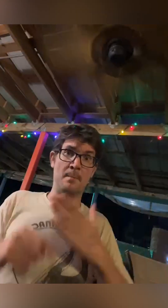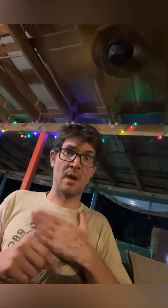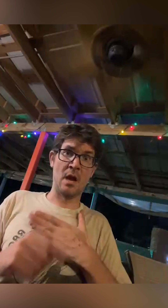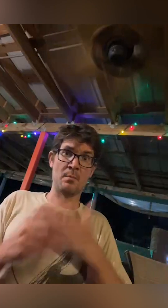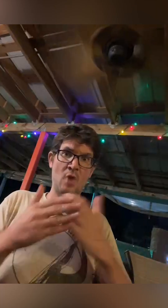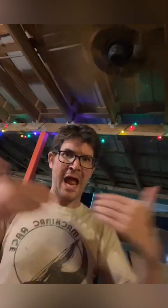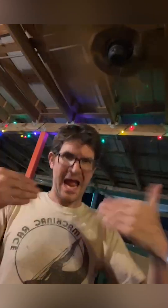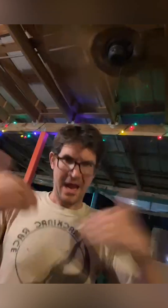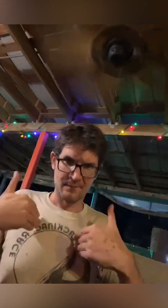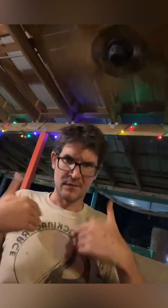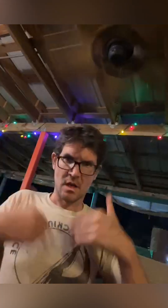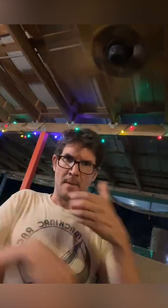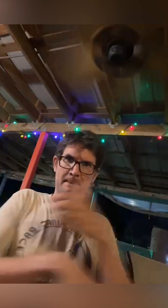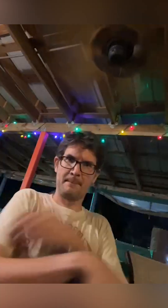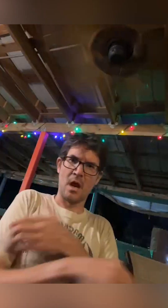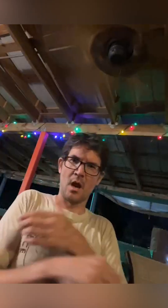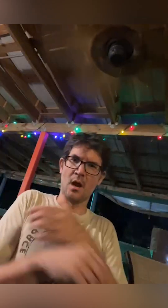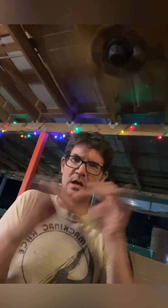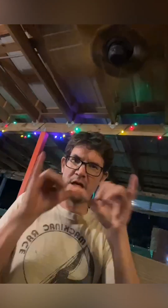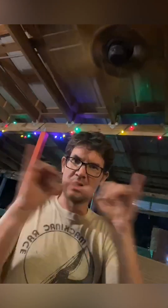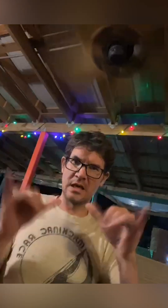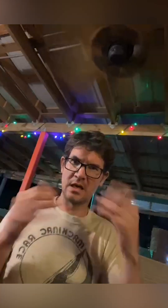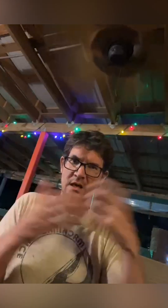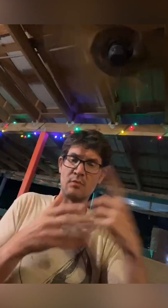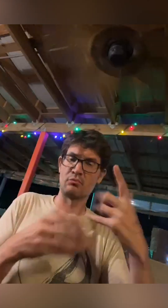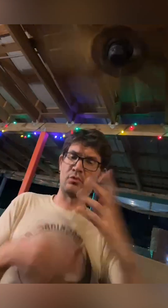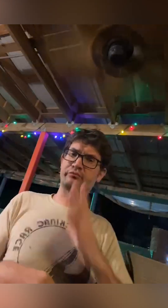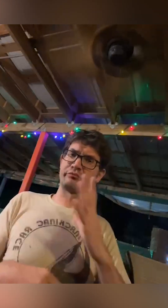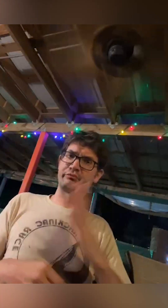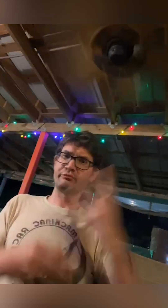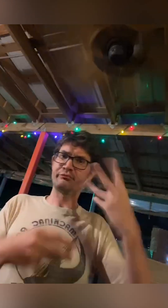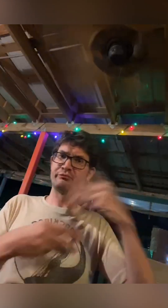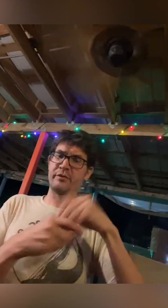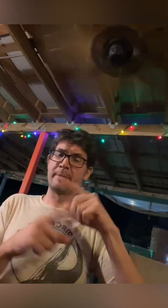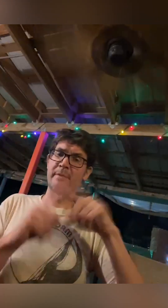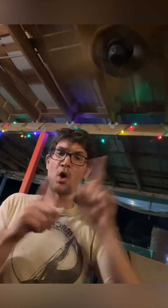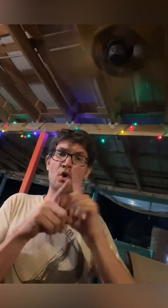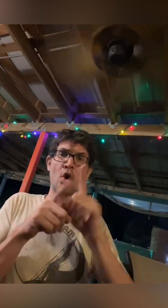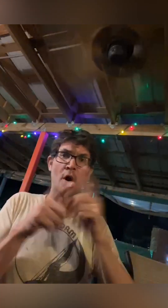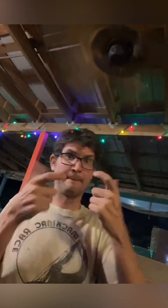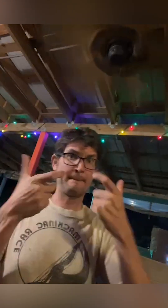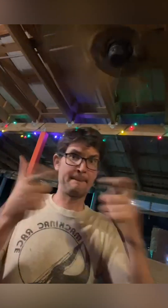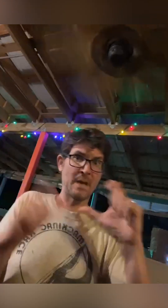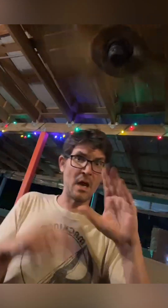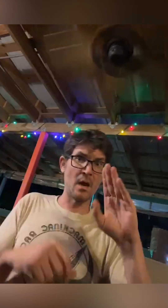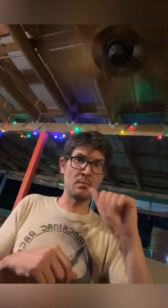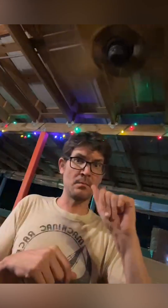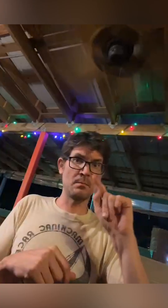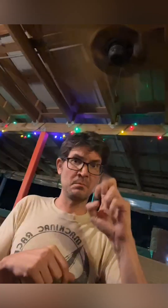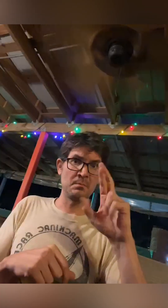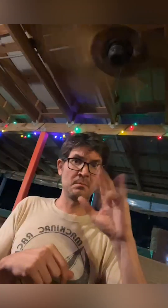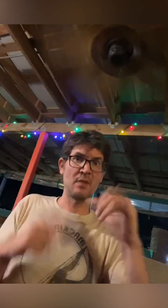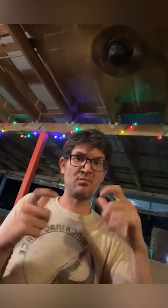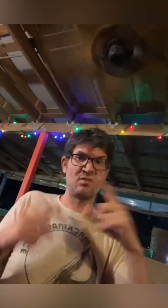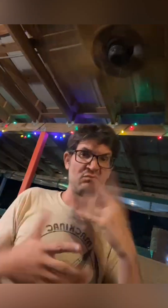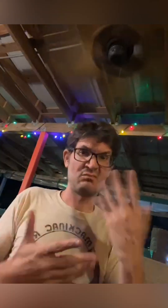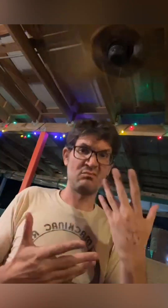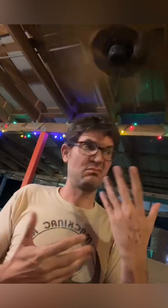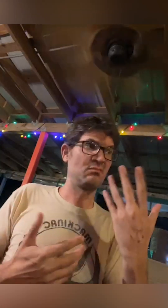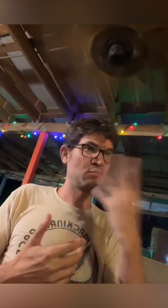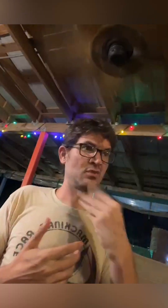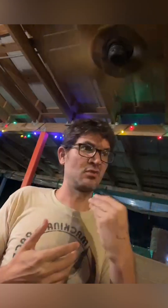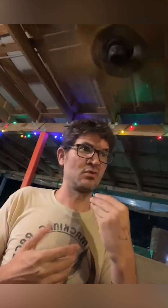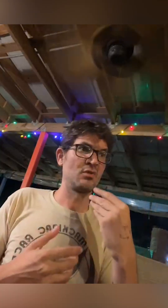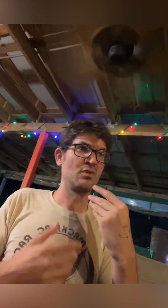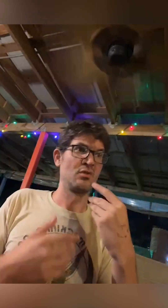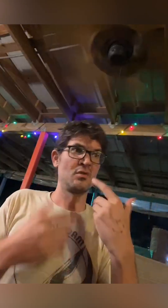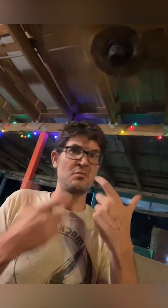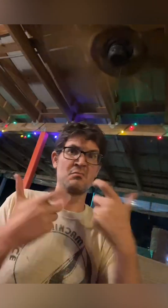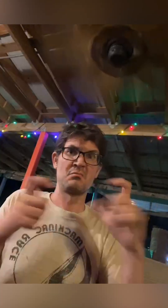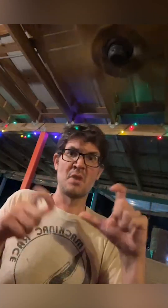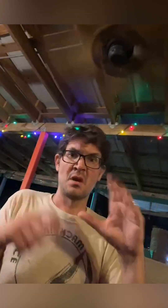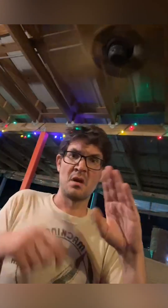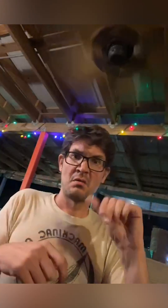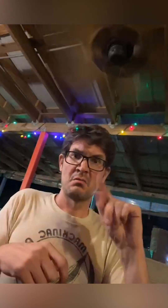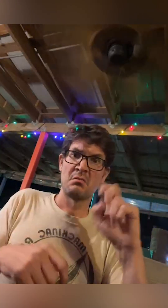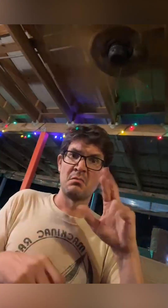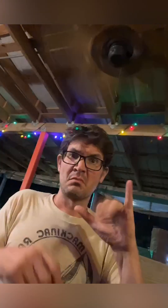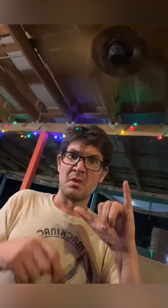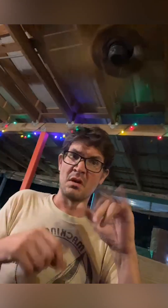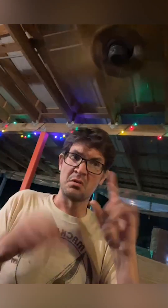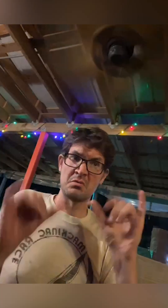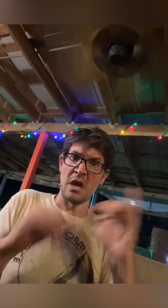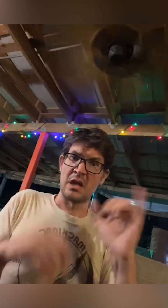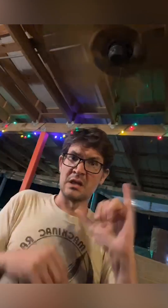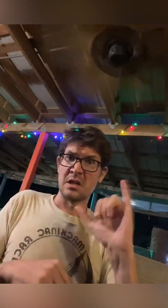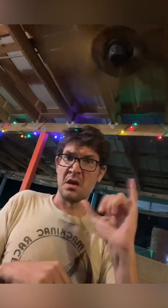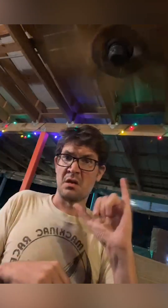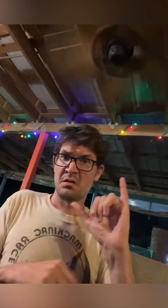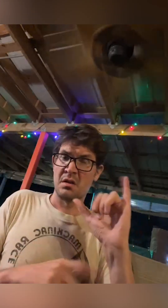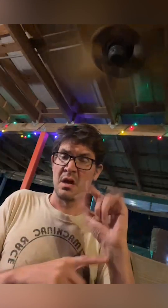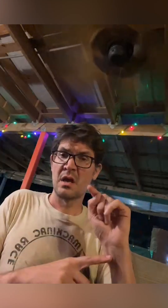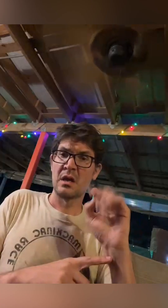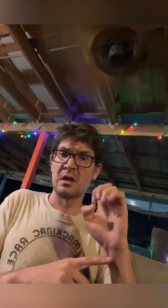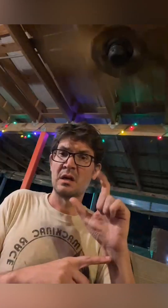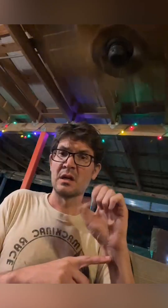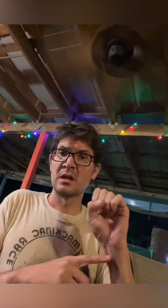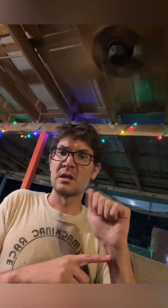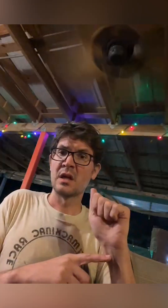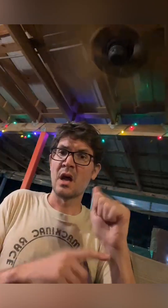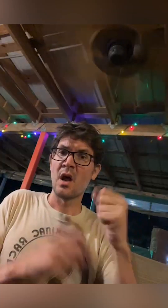My boat has a fine power system, including big batteries like a Tesla car.